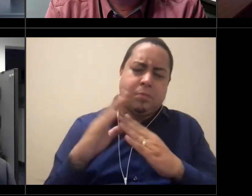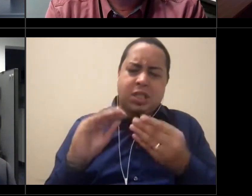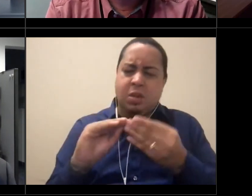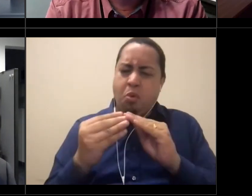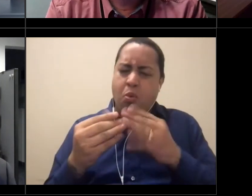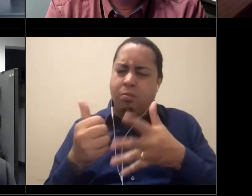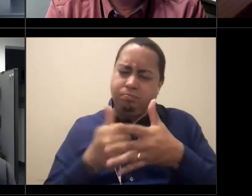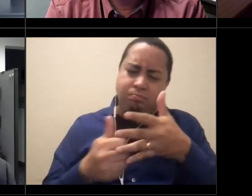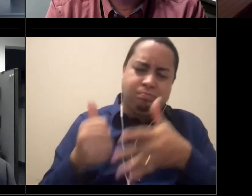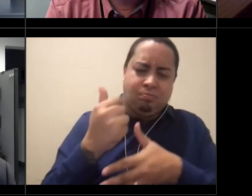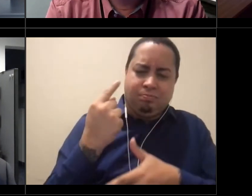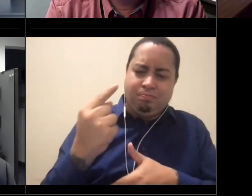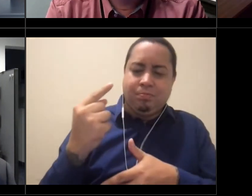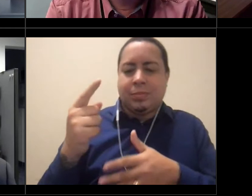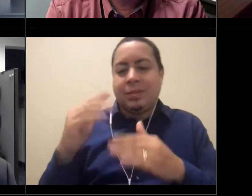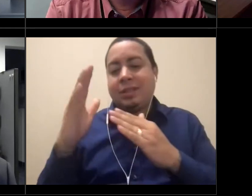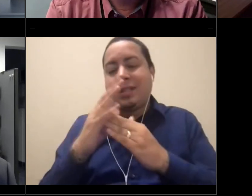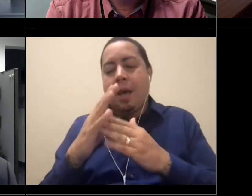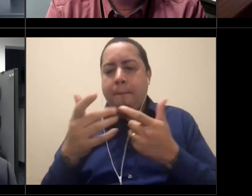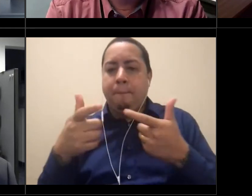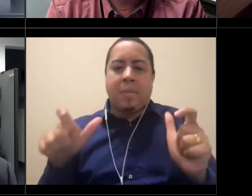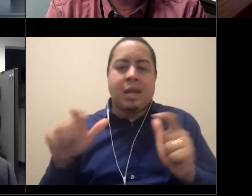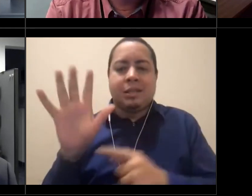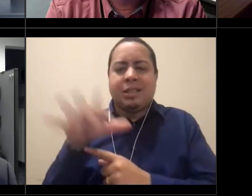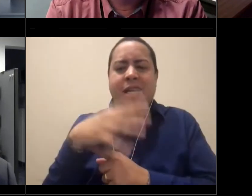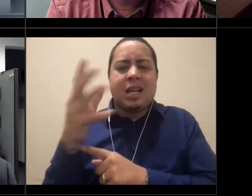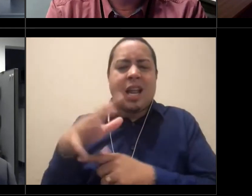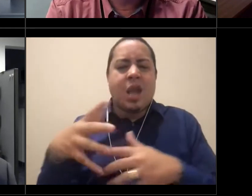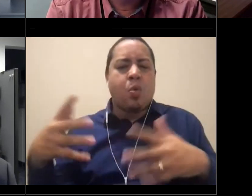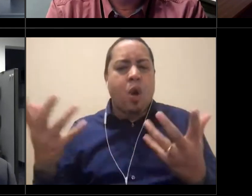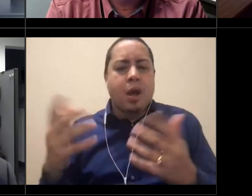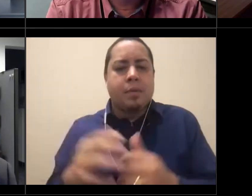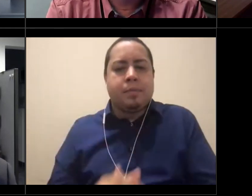The biggest satellite would probably be the GOES-R series satellite.